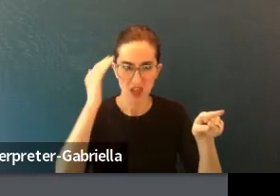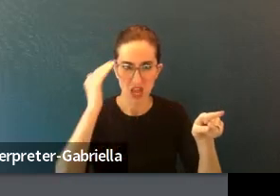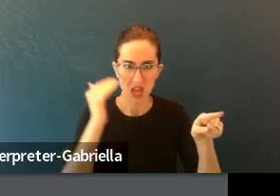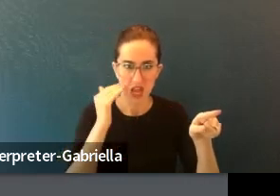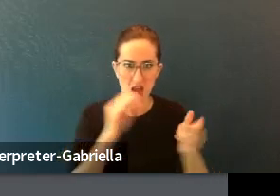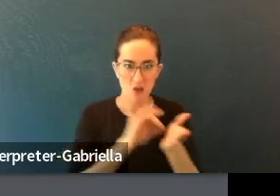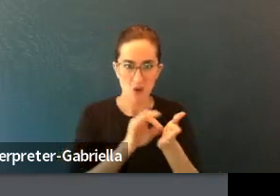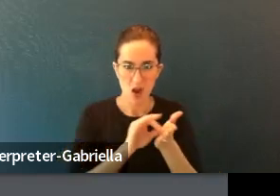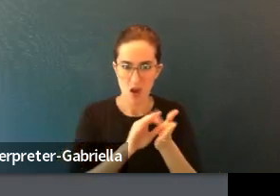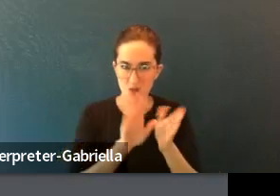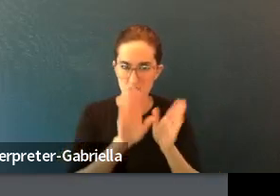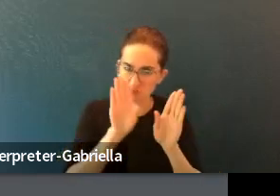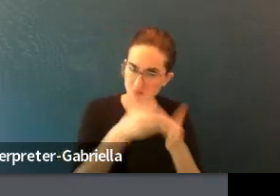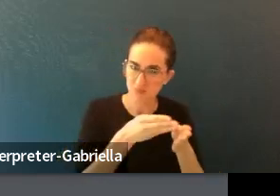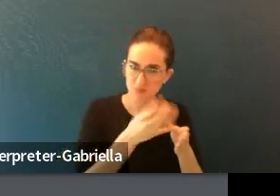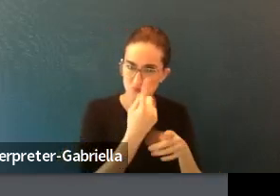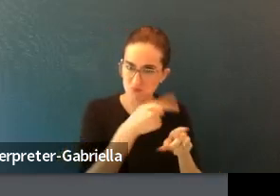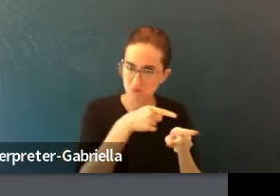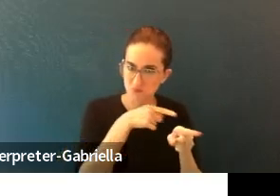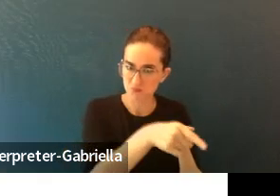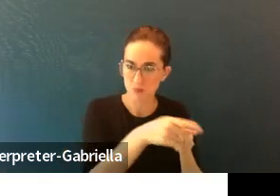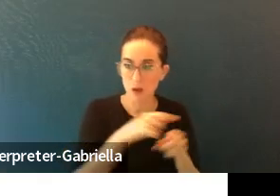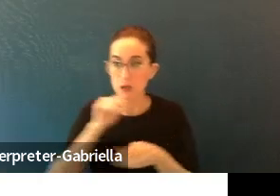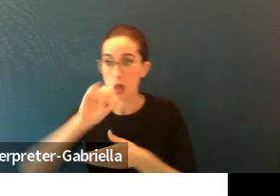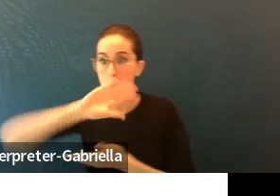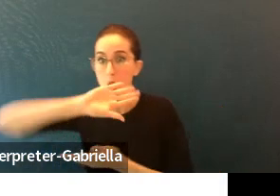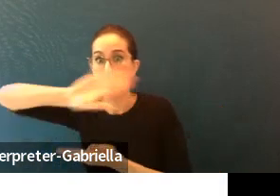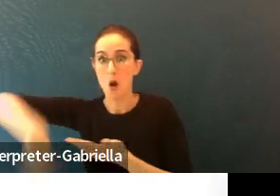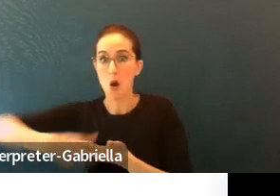So if you're somebody that likes working with the numbers